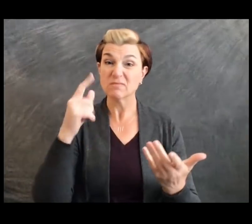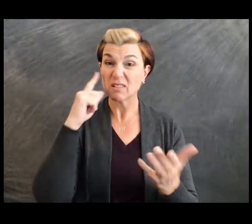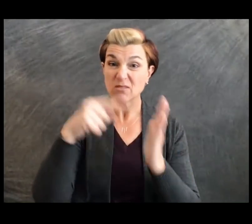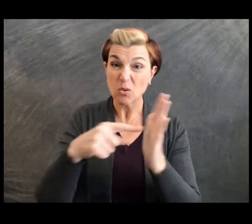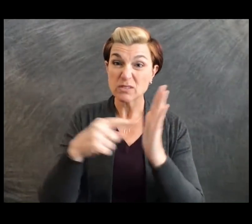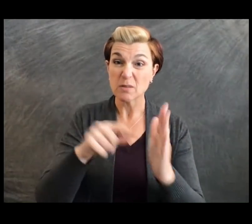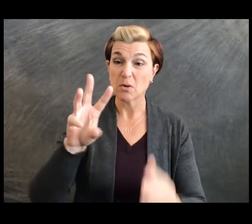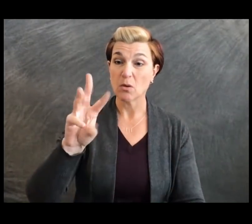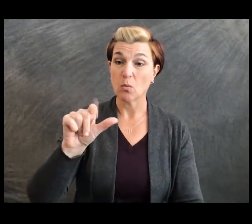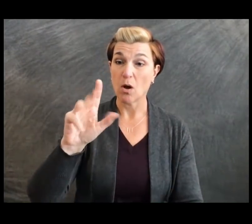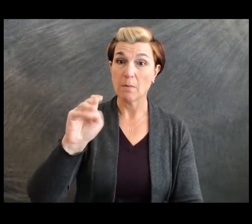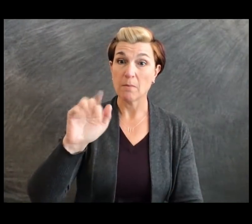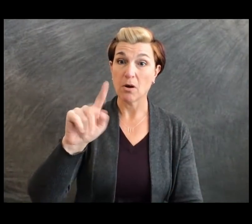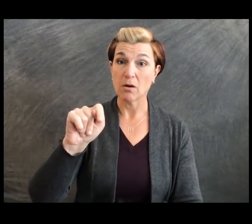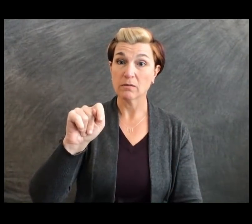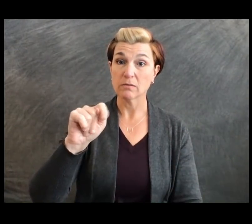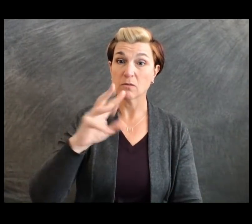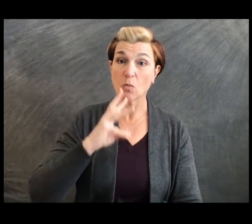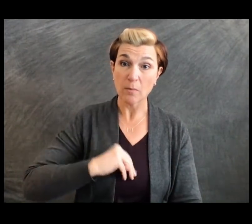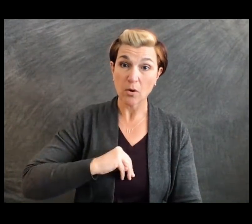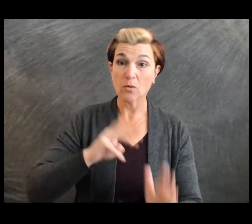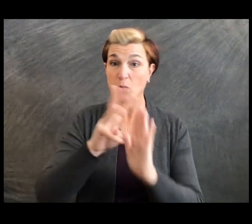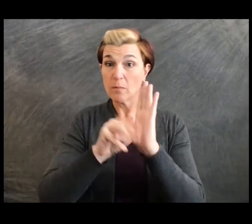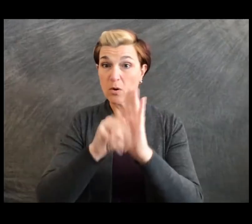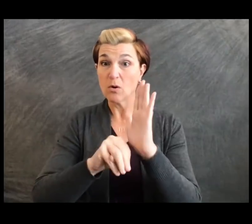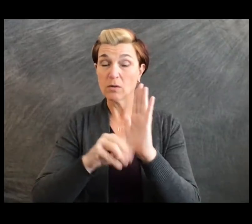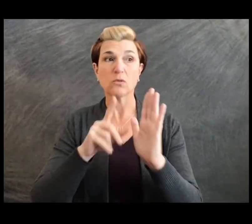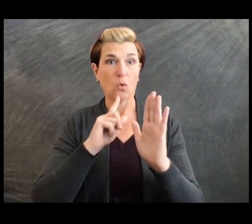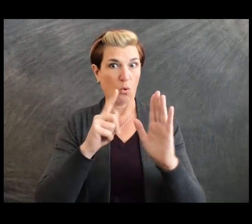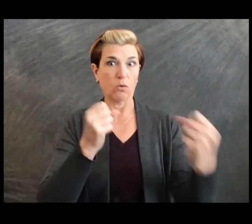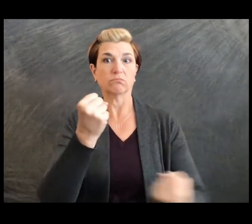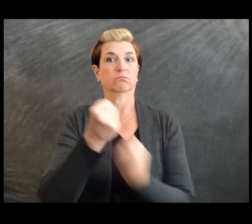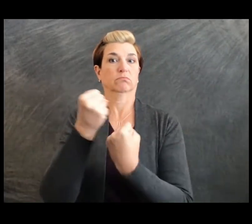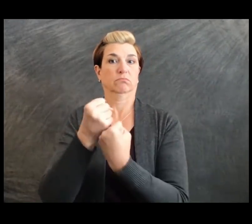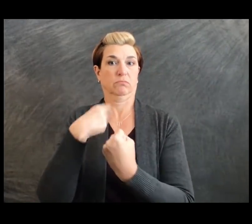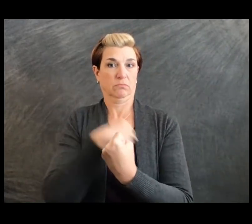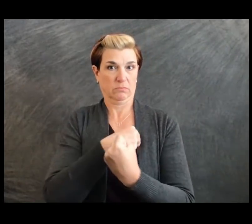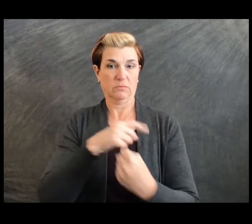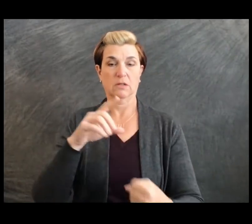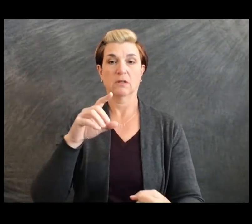helpful to us Doug McMillon head of Walmart really helpful to us and I guess